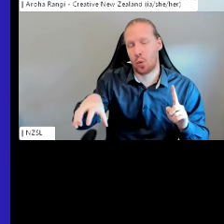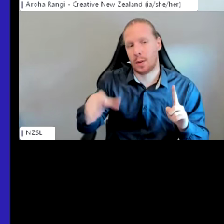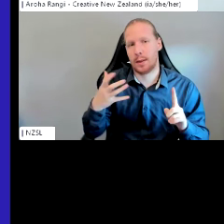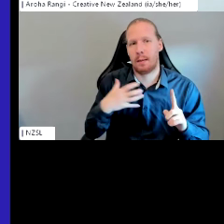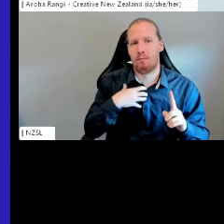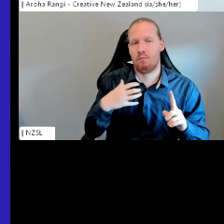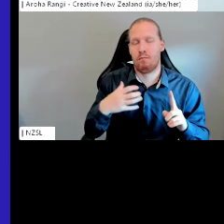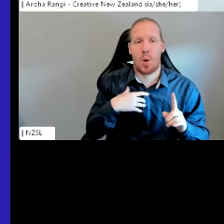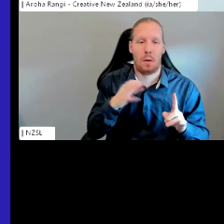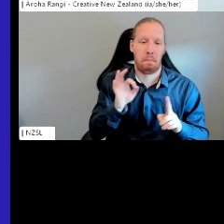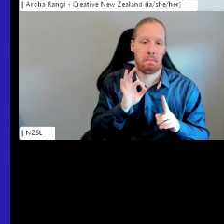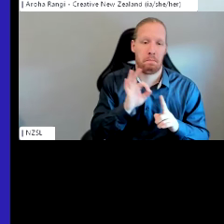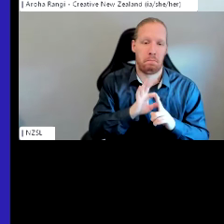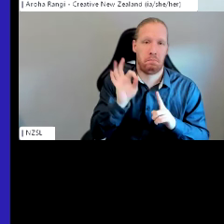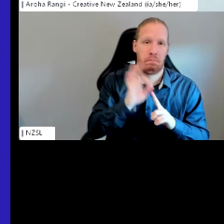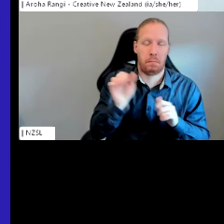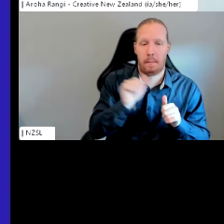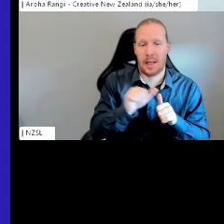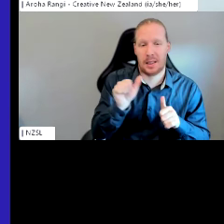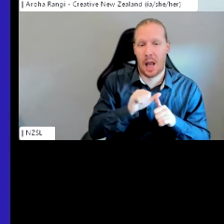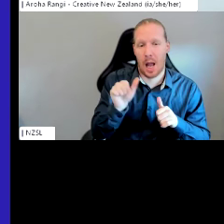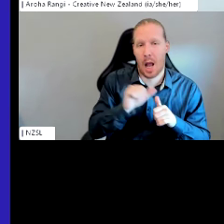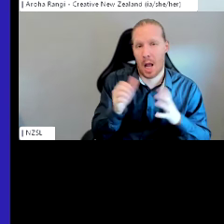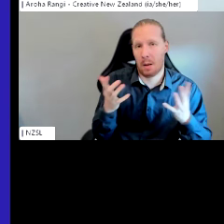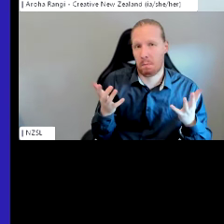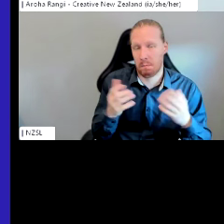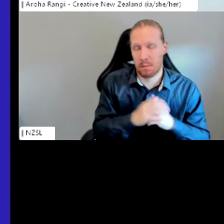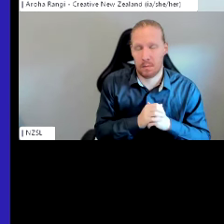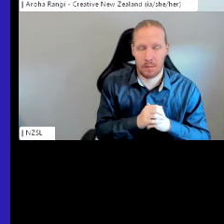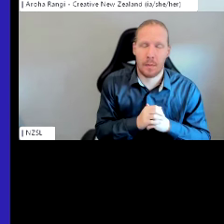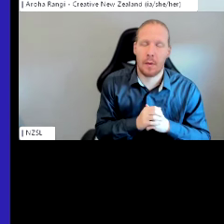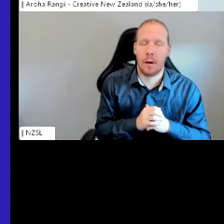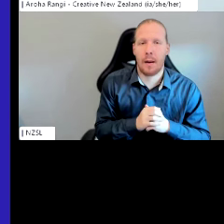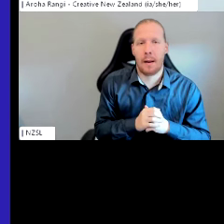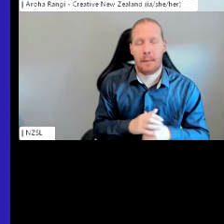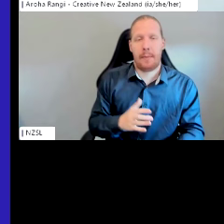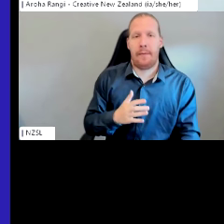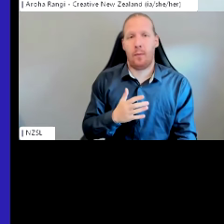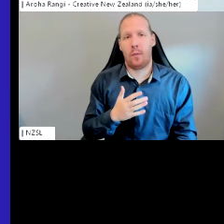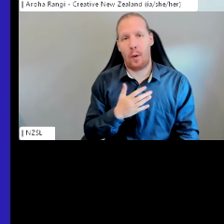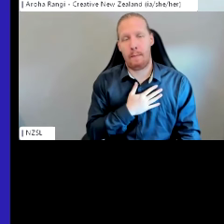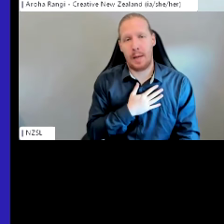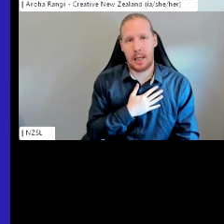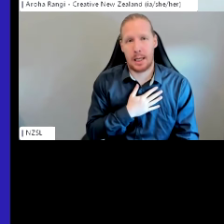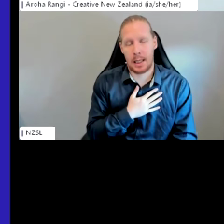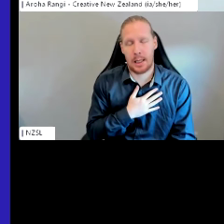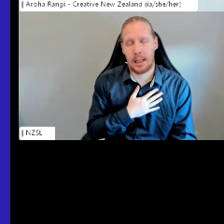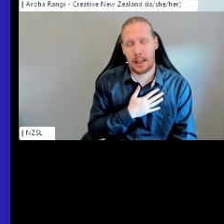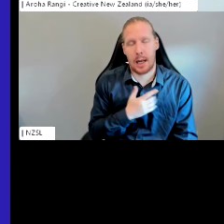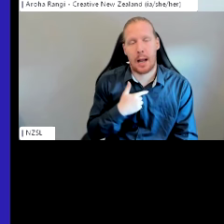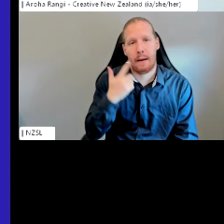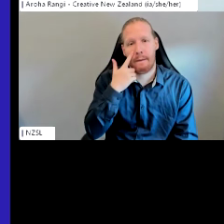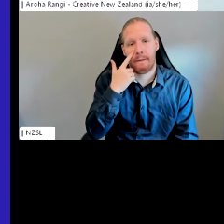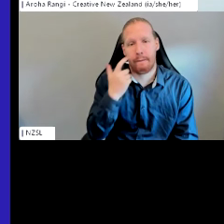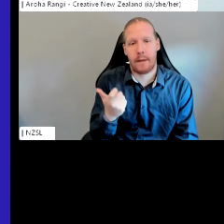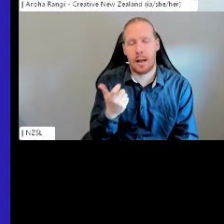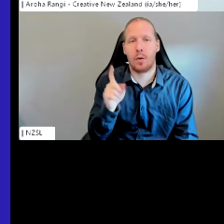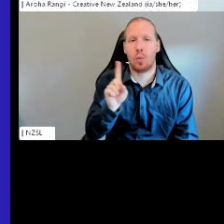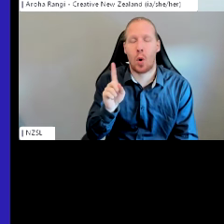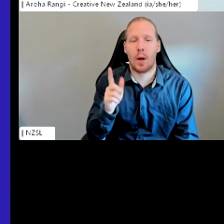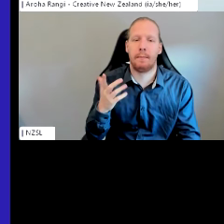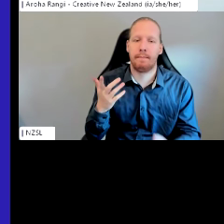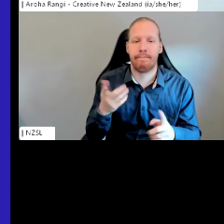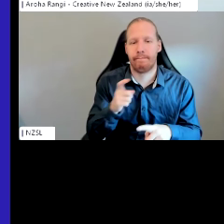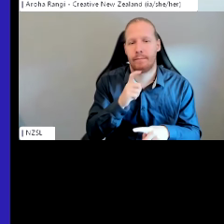wrong in some of those, but I think that um I I haven't f I found that the the human element is is